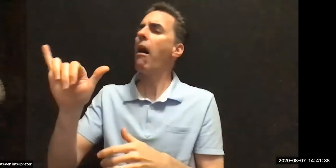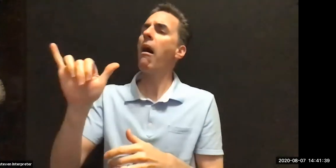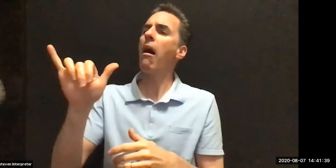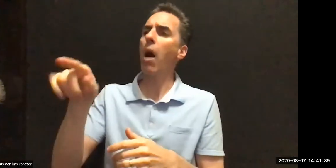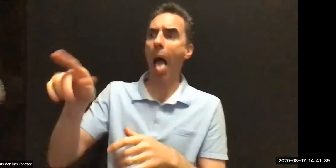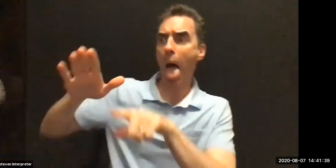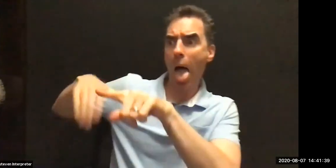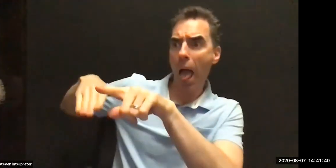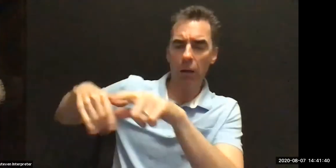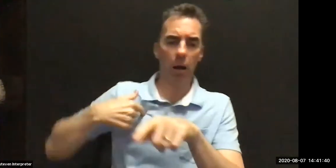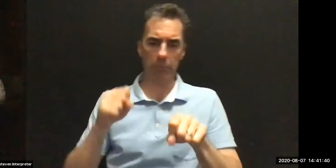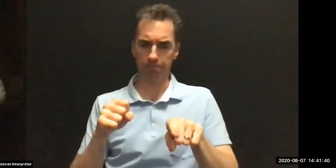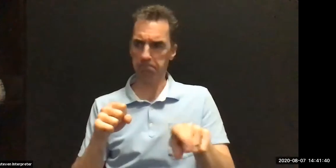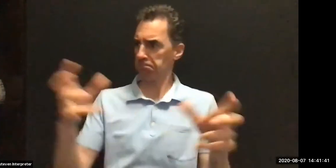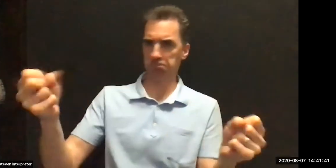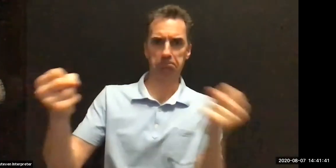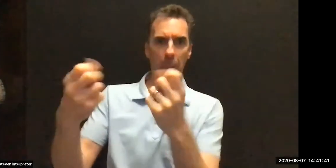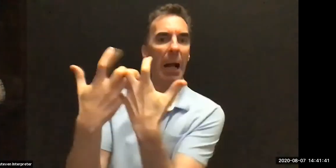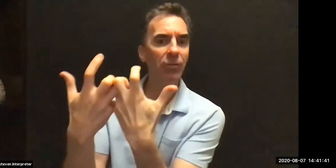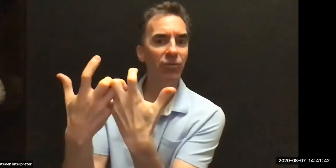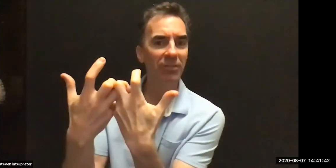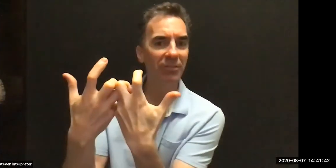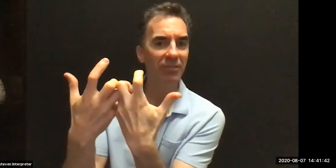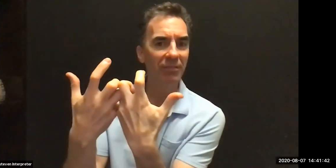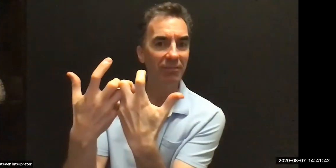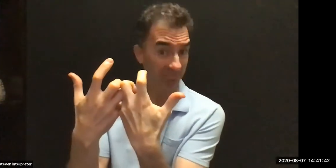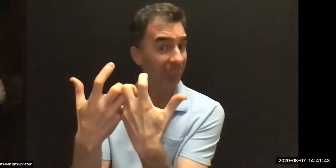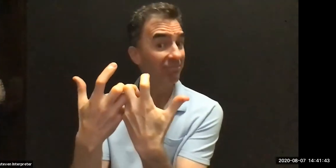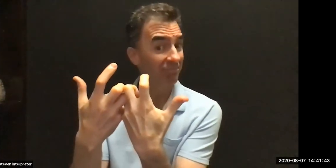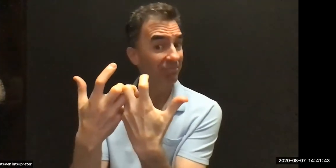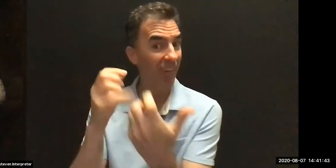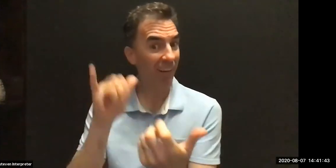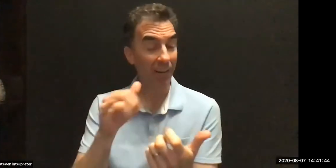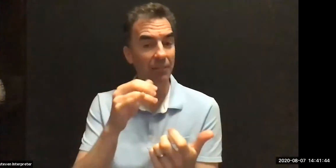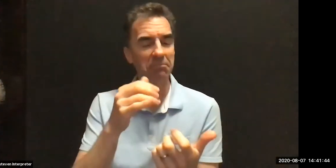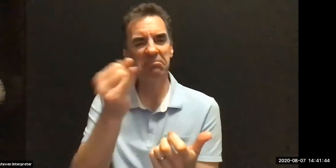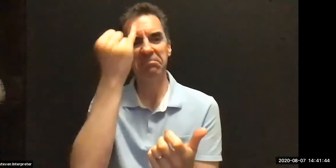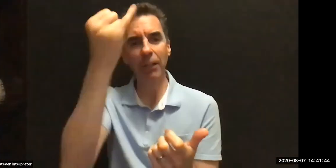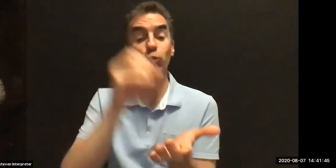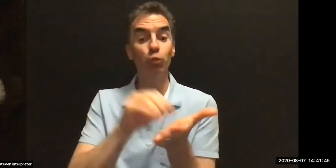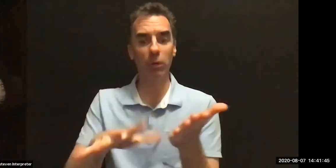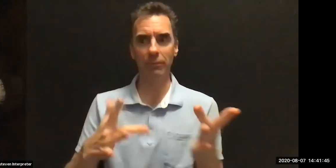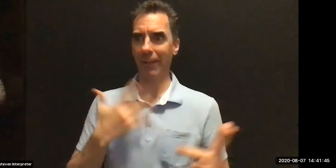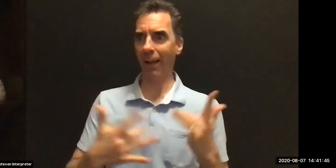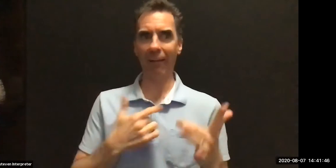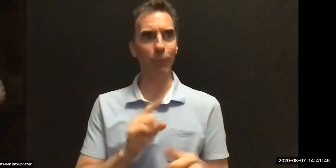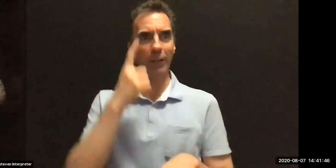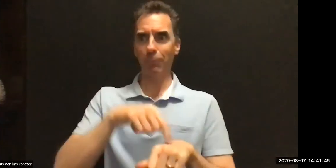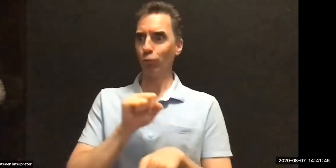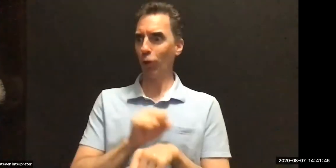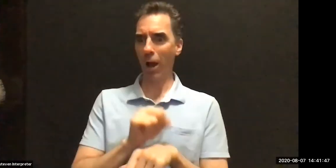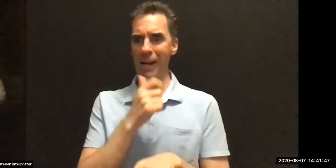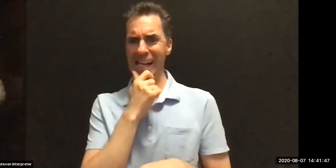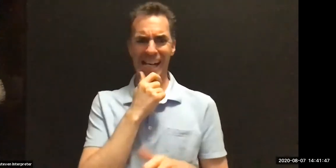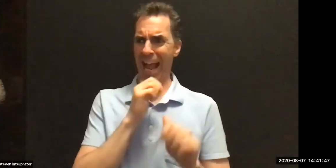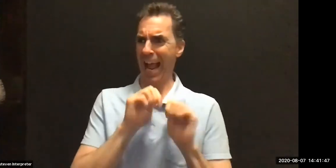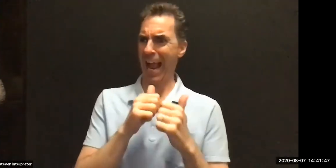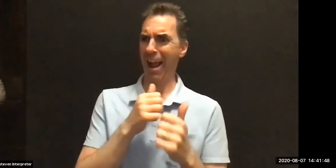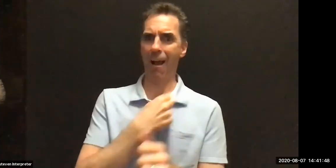Channelle Charest: In a much more seamless way. And when students are getting ready to get that first job and like enter into the workforce making that seamless and fun and positive